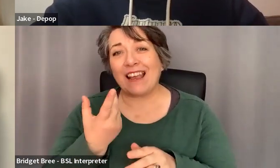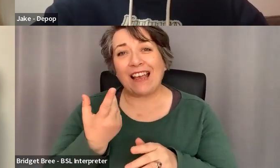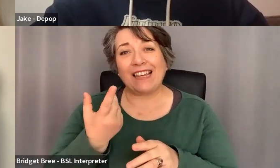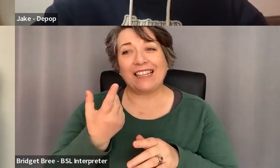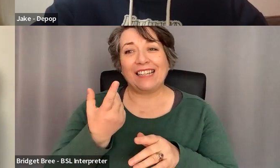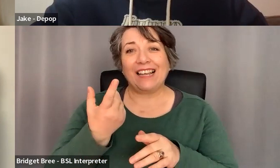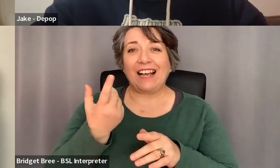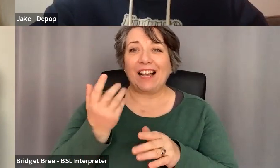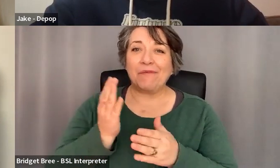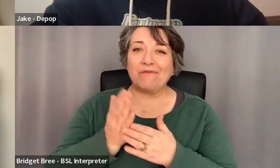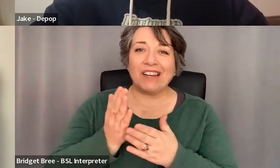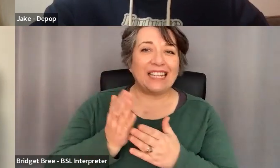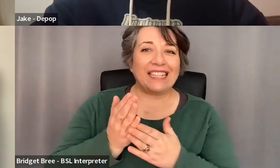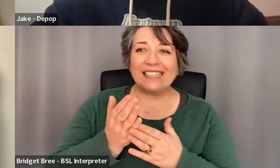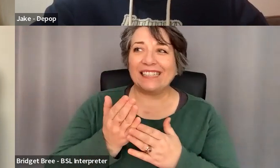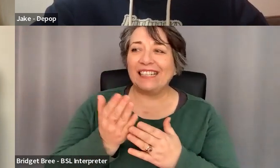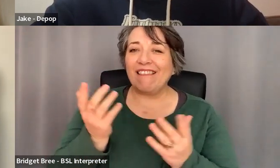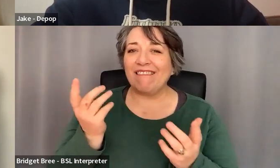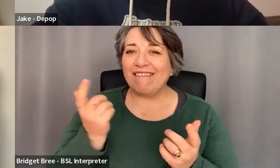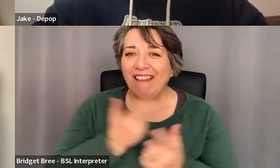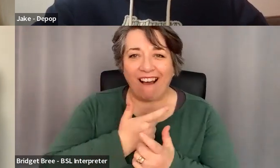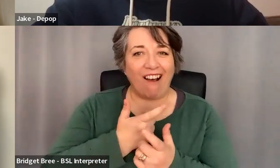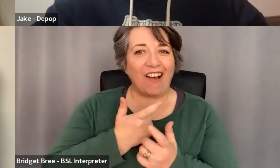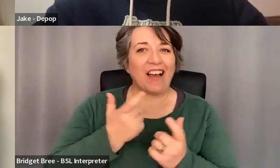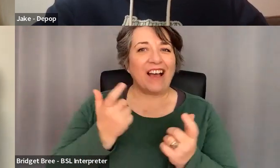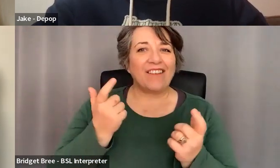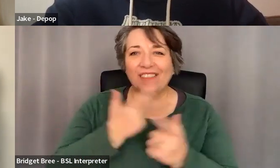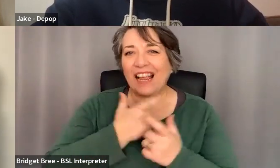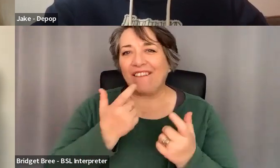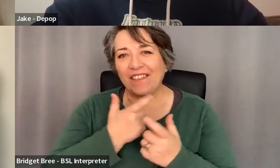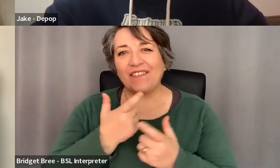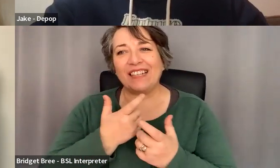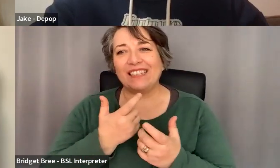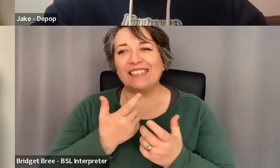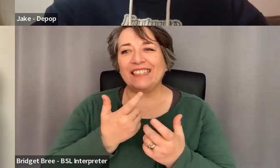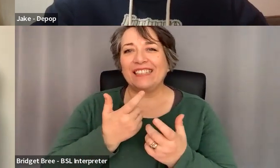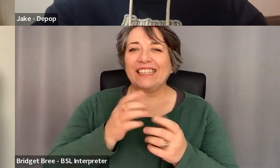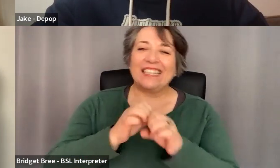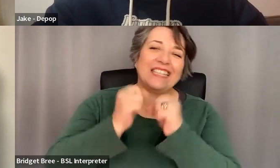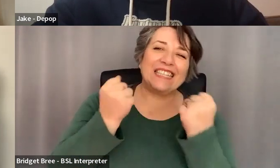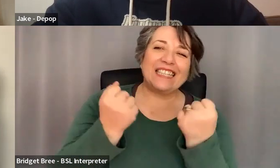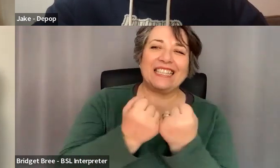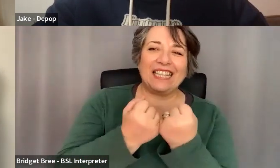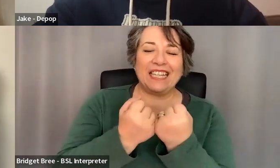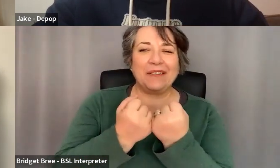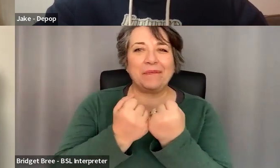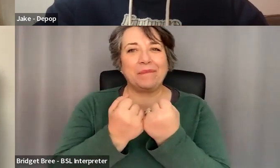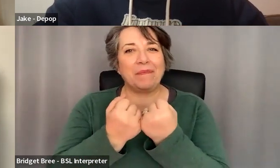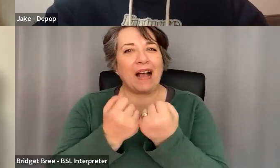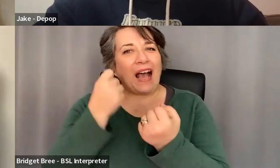I'm not genuinely having fun or laugh like belly, laughing like something where the team I guess it. That's probably more about people and the team. But we do.